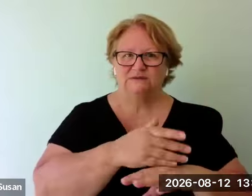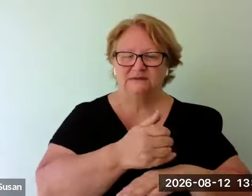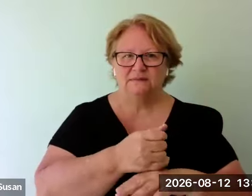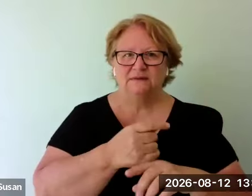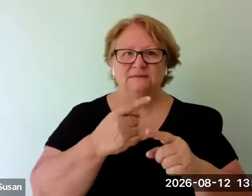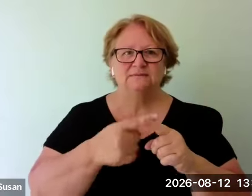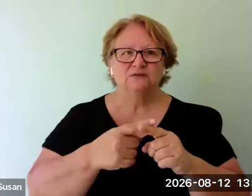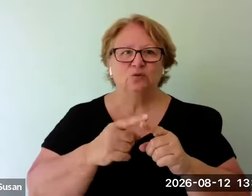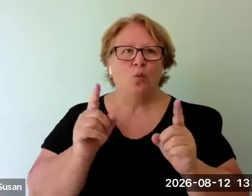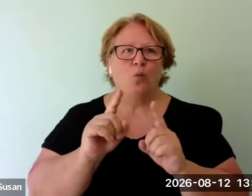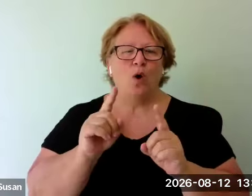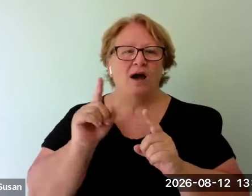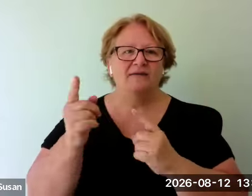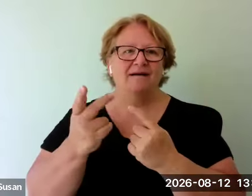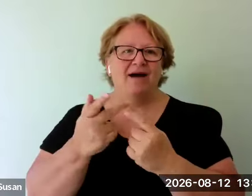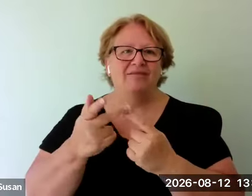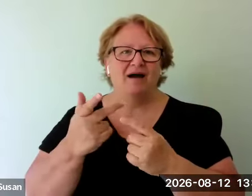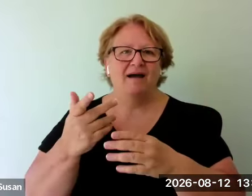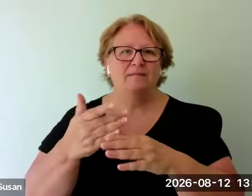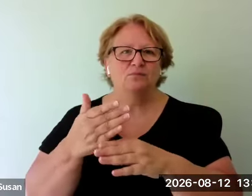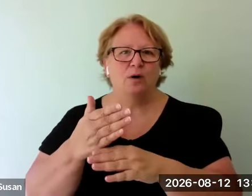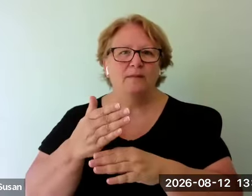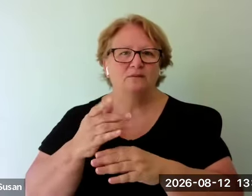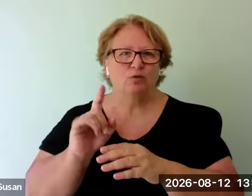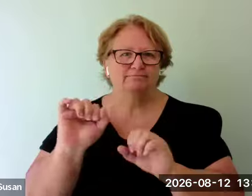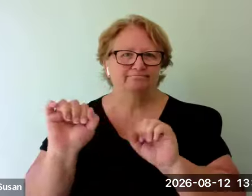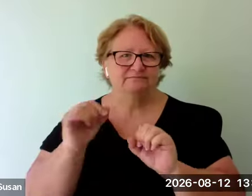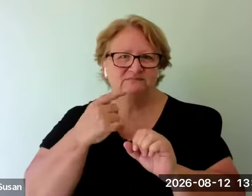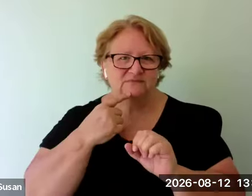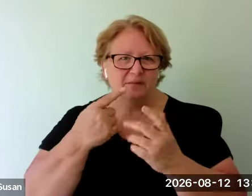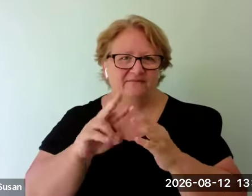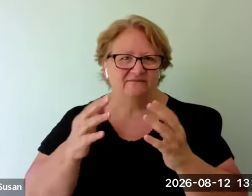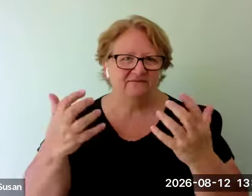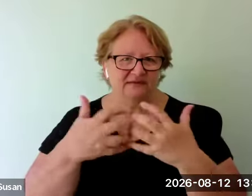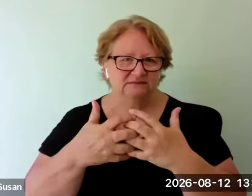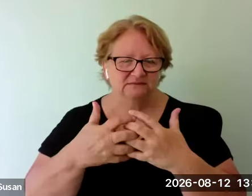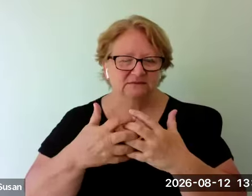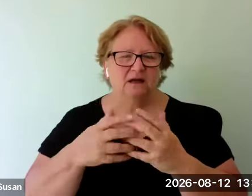So - but it is also employment . So it's whether that fits in